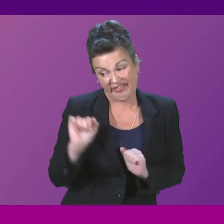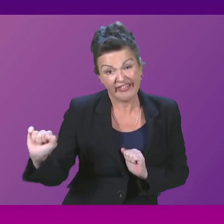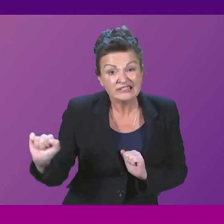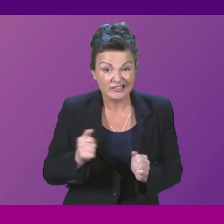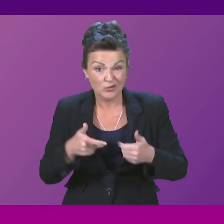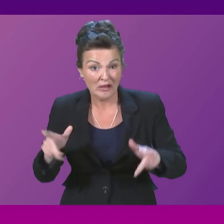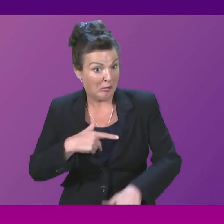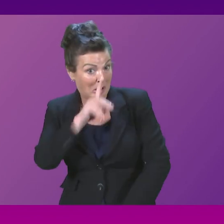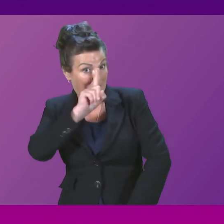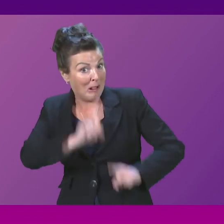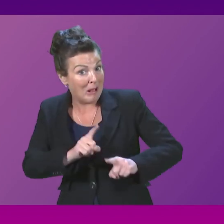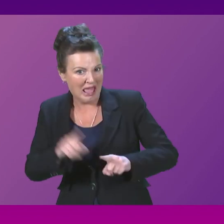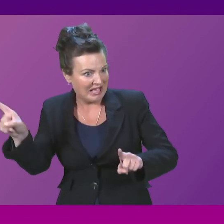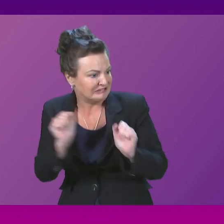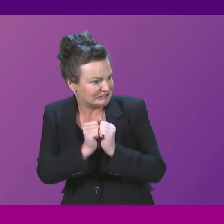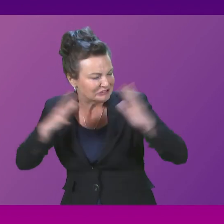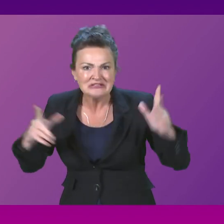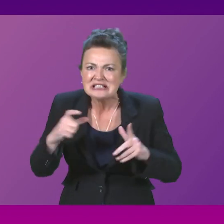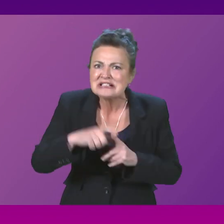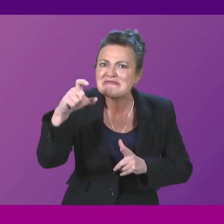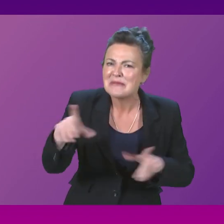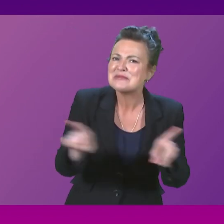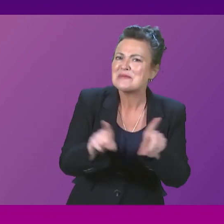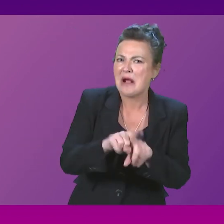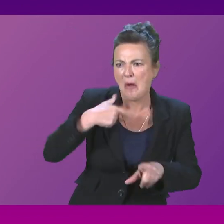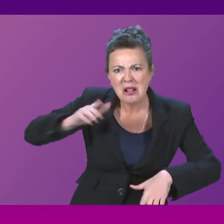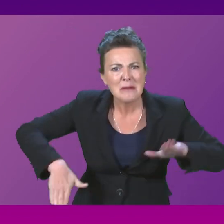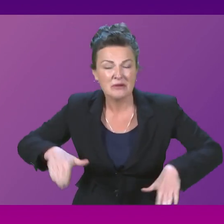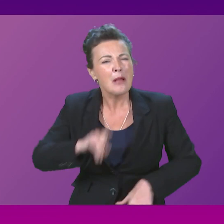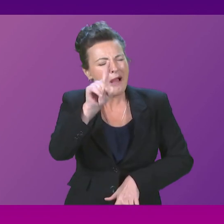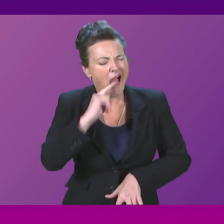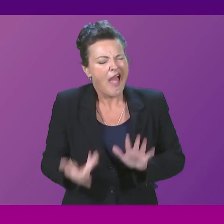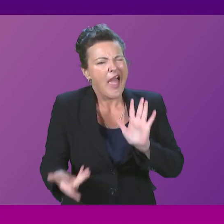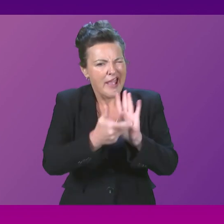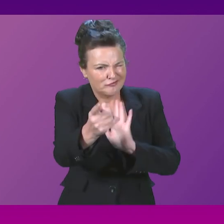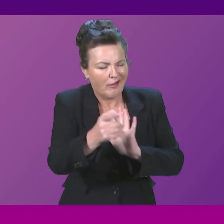is now disagreeing with David Cameron as well.